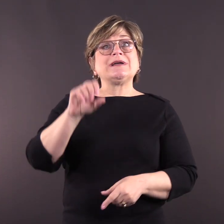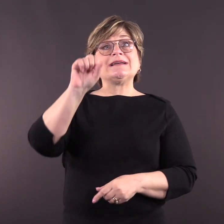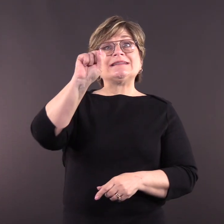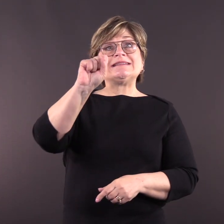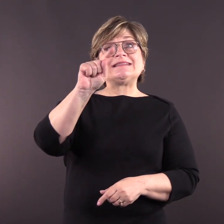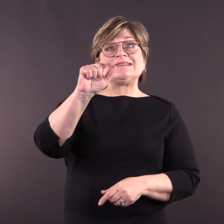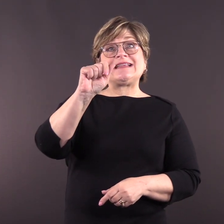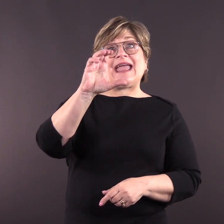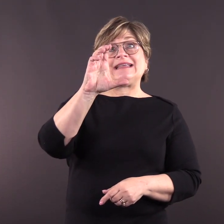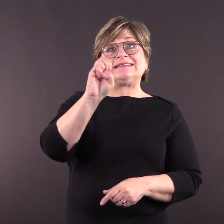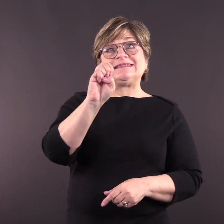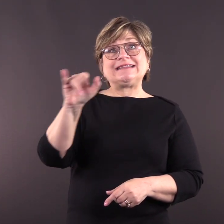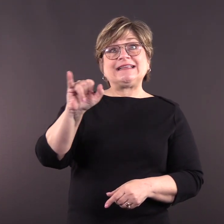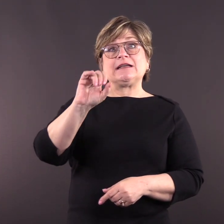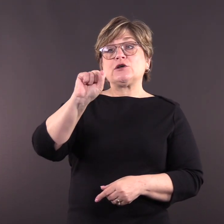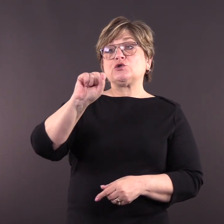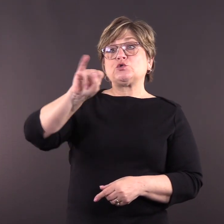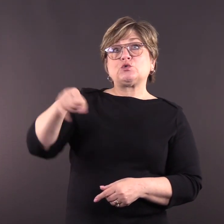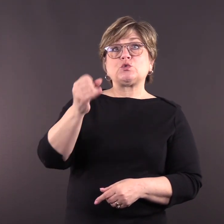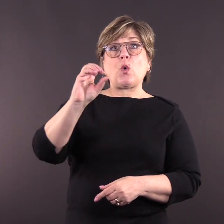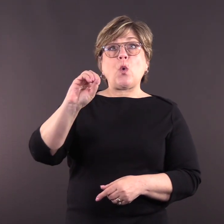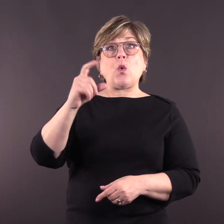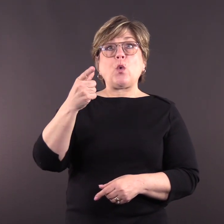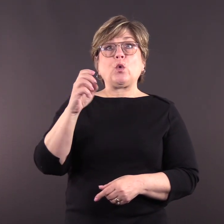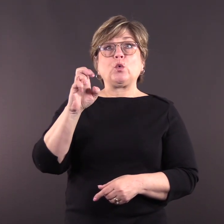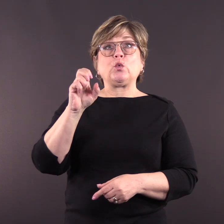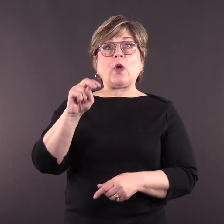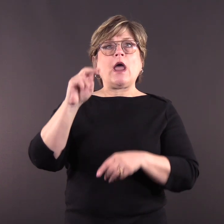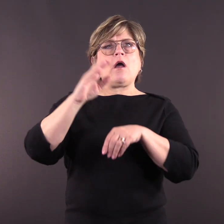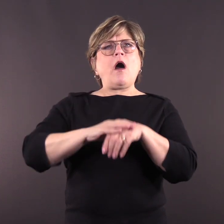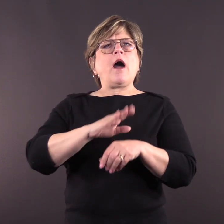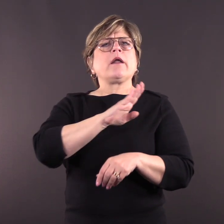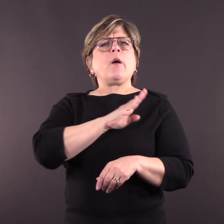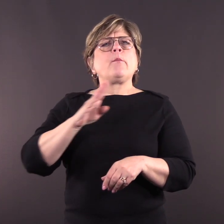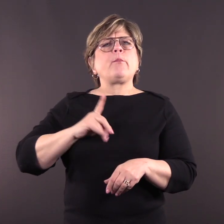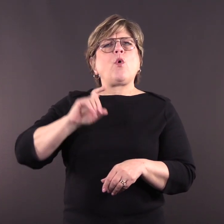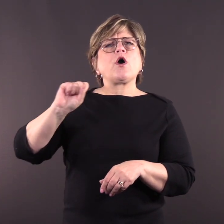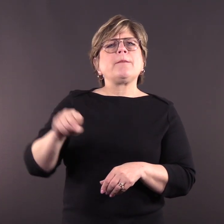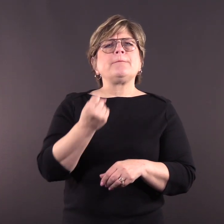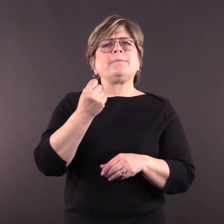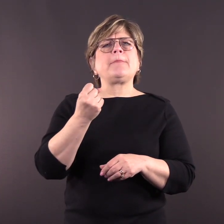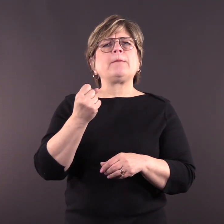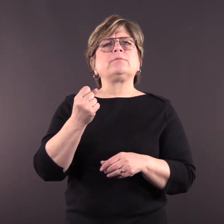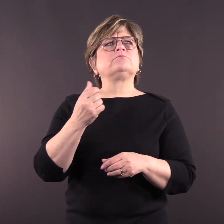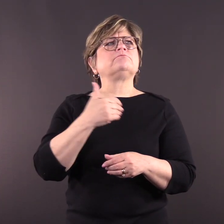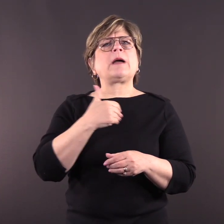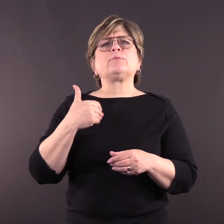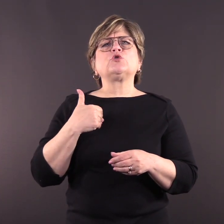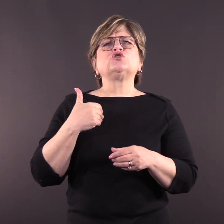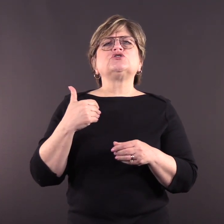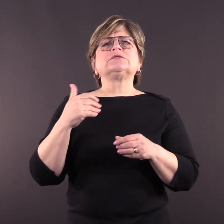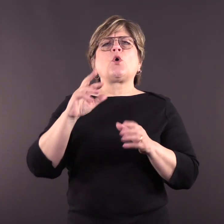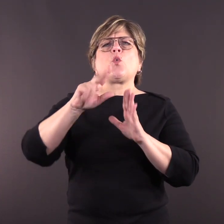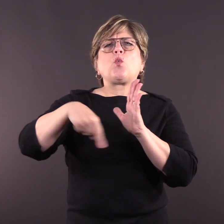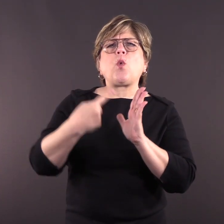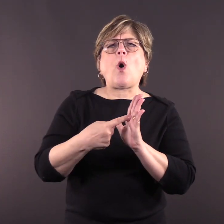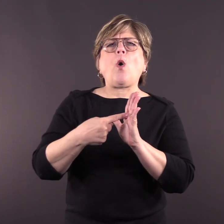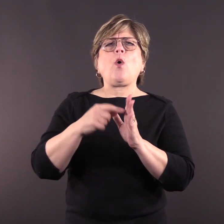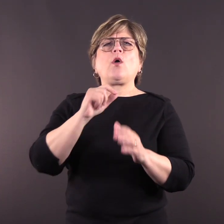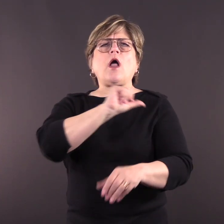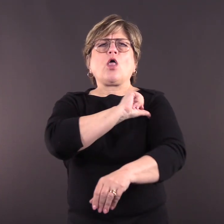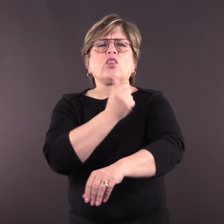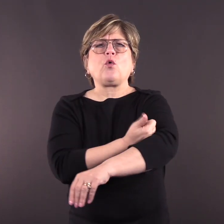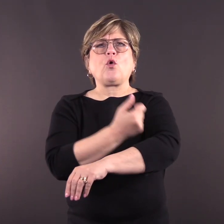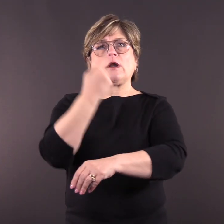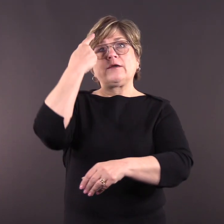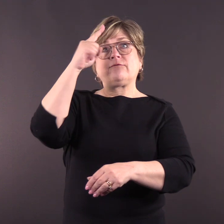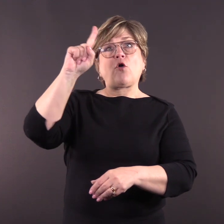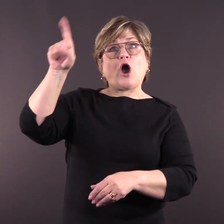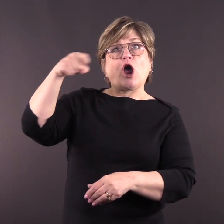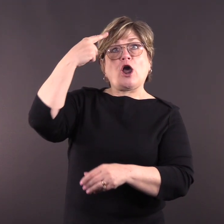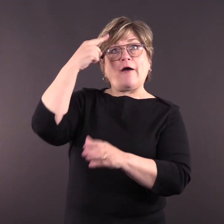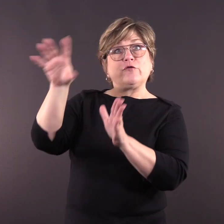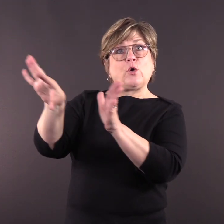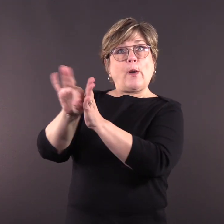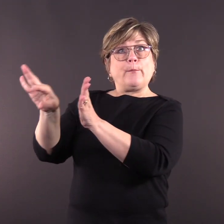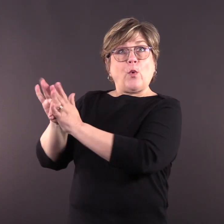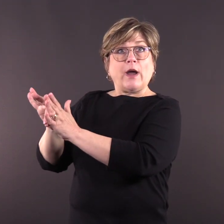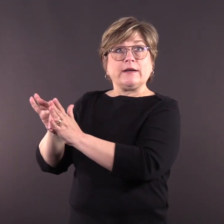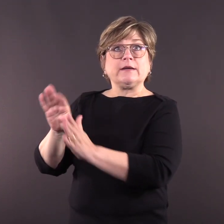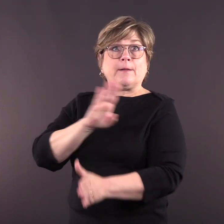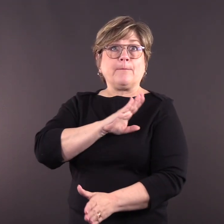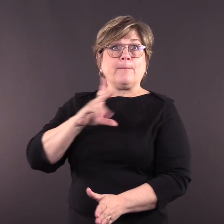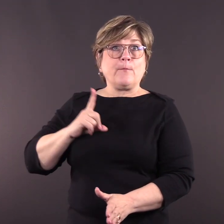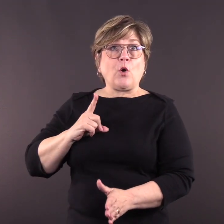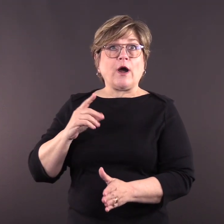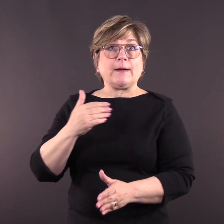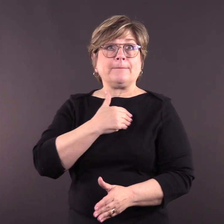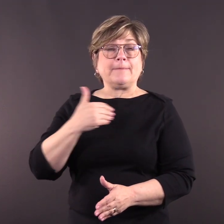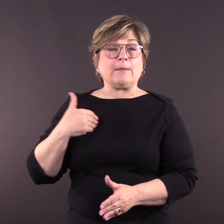2) Stacey Sjogren on board member’s role and authority for governor appointed board members